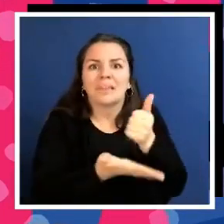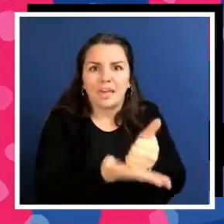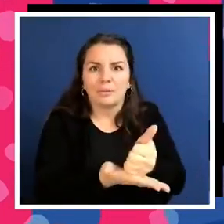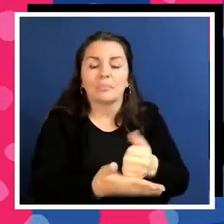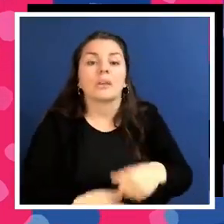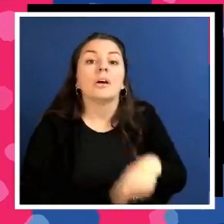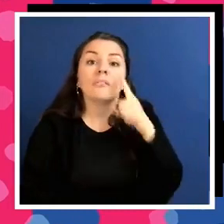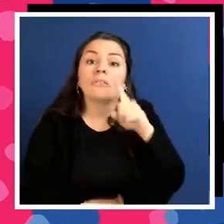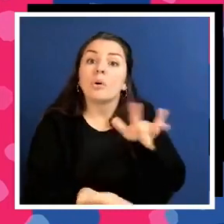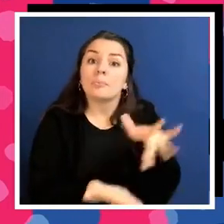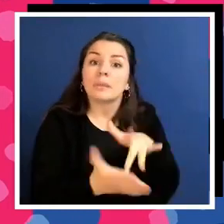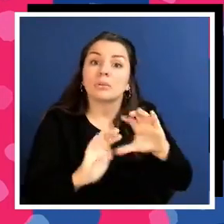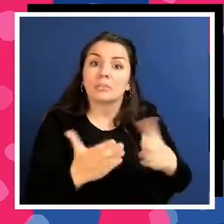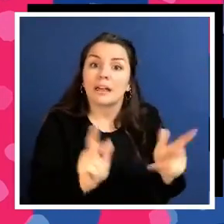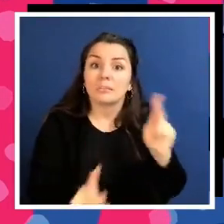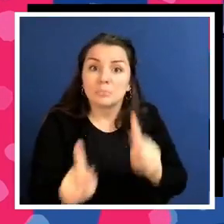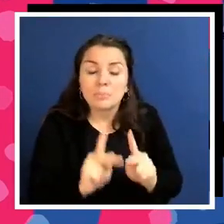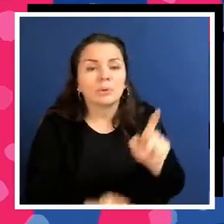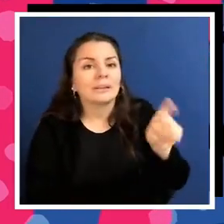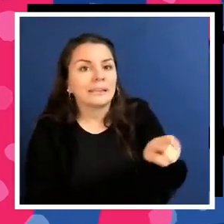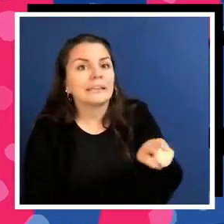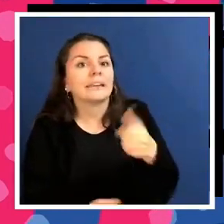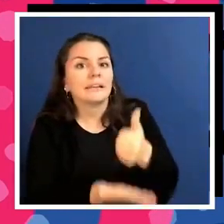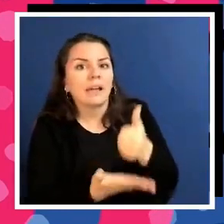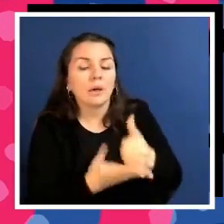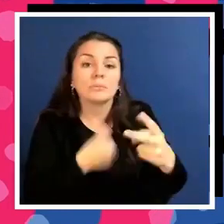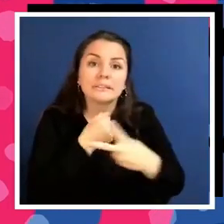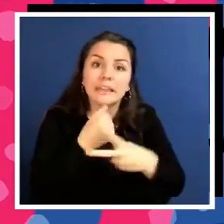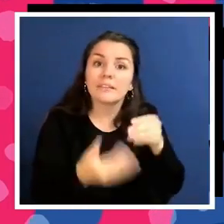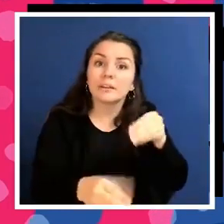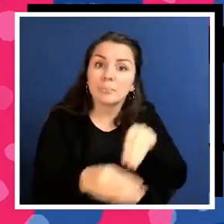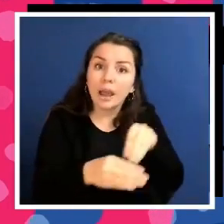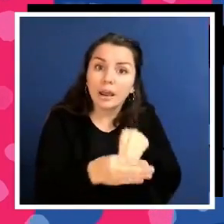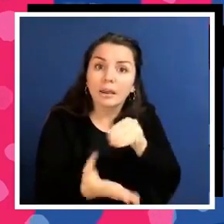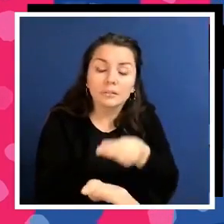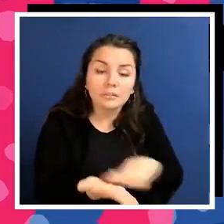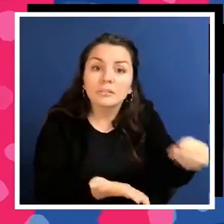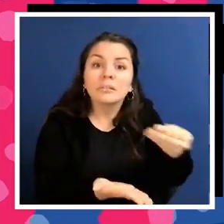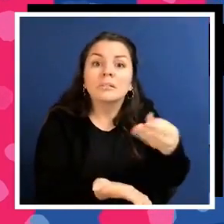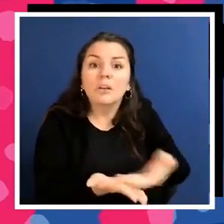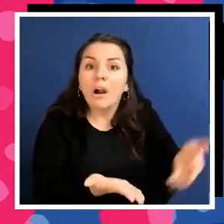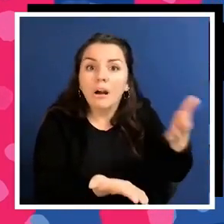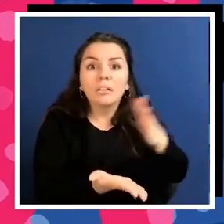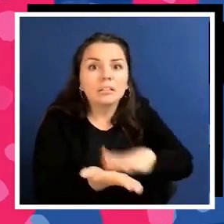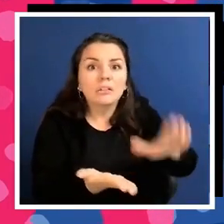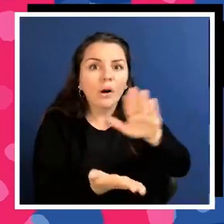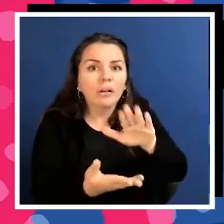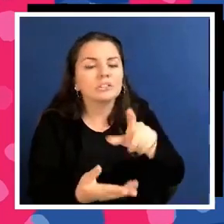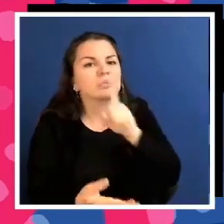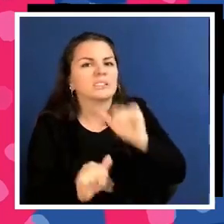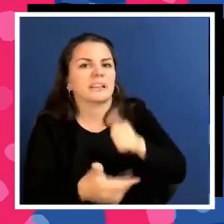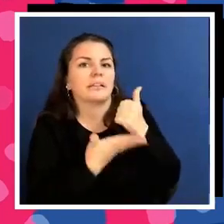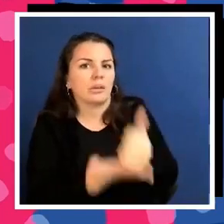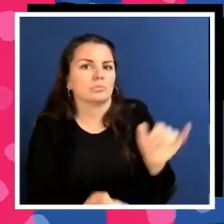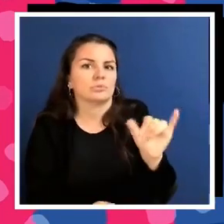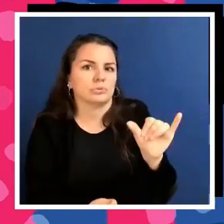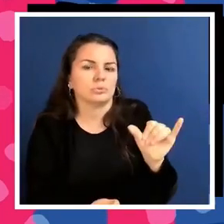LIKE RENT AND BILLS, LITTLE